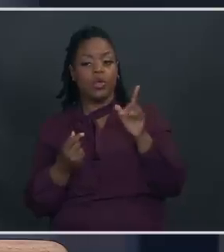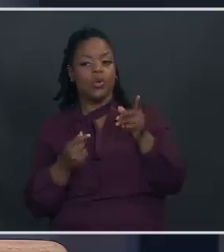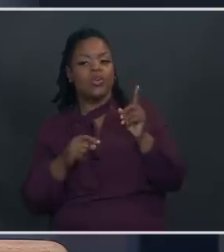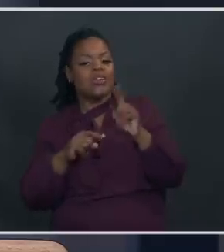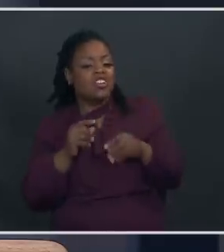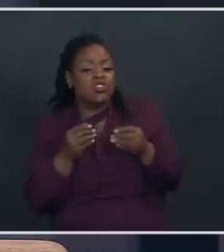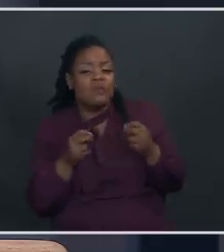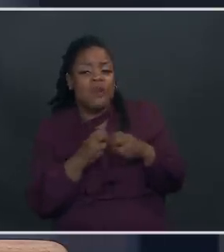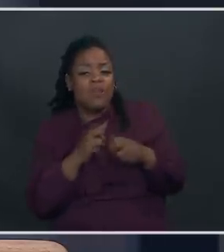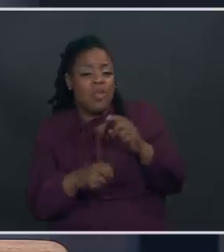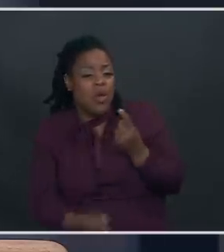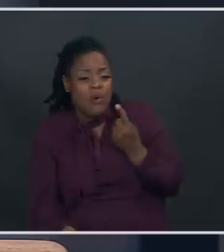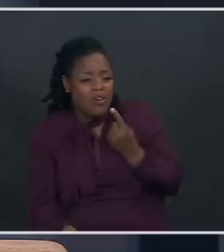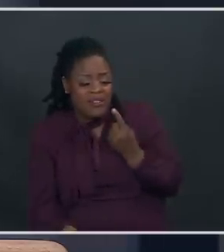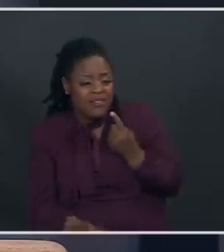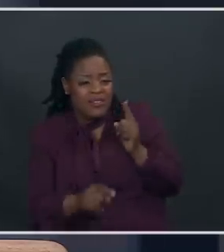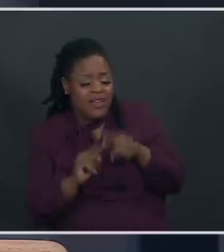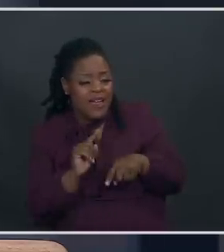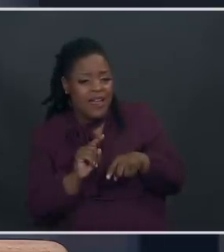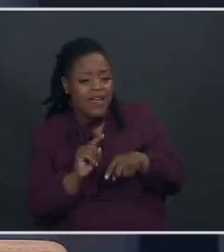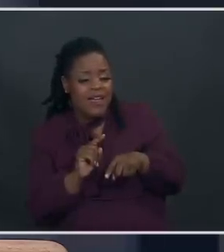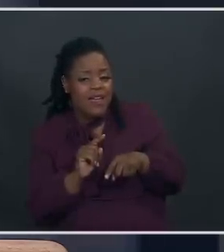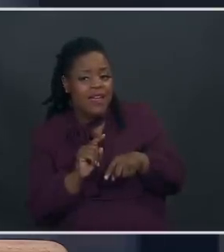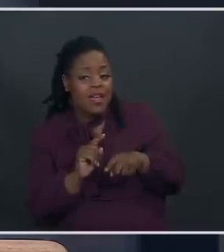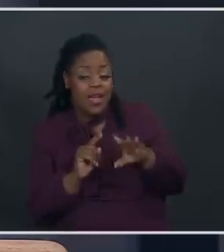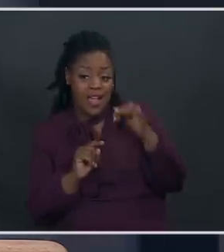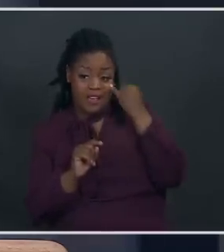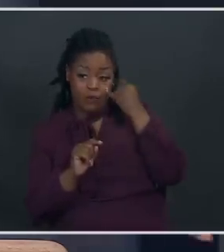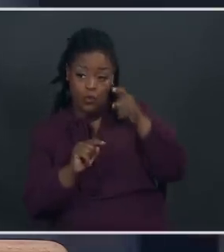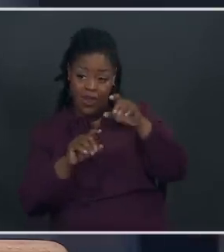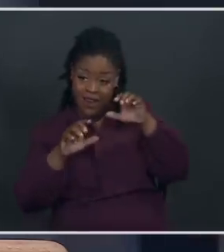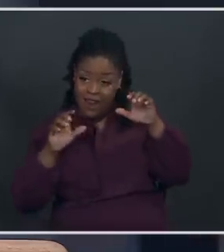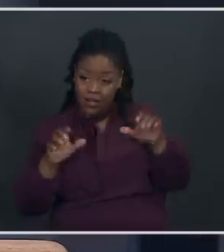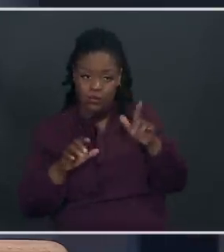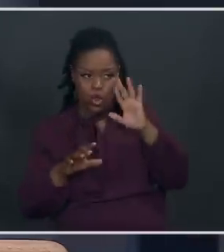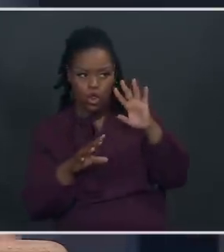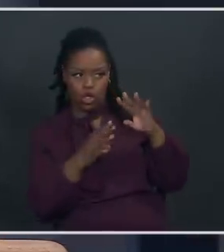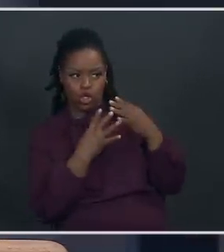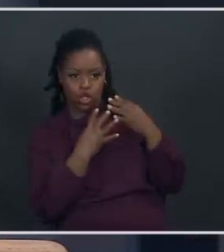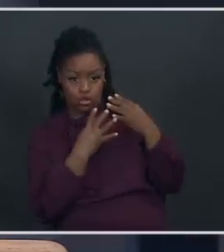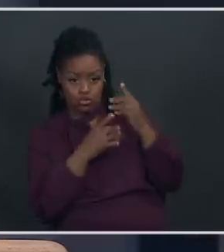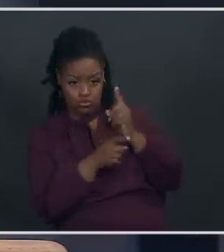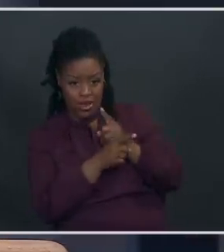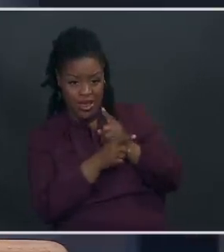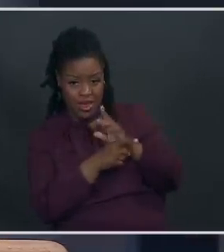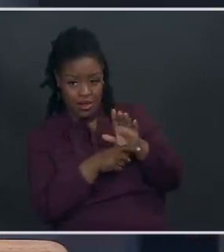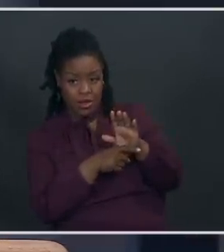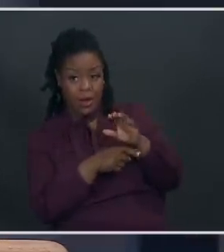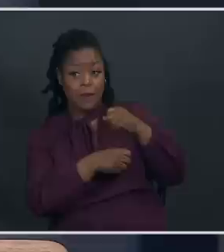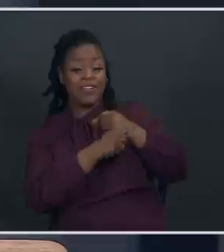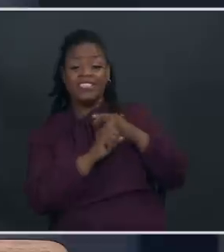but our doing things makes an enormous difference. What Gina succeeds in pulling together is essential to our ability